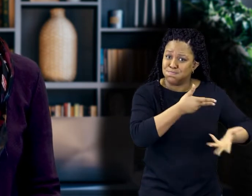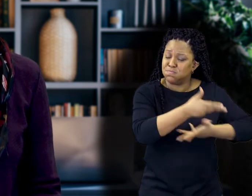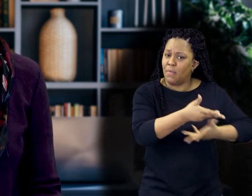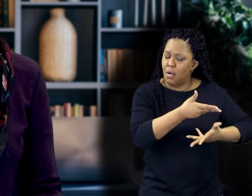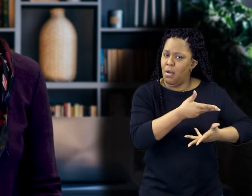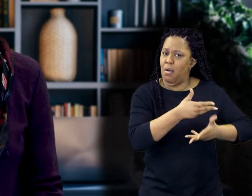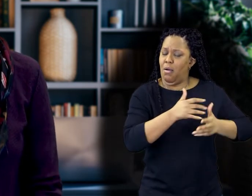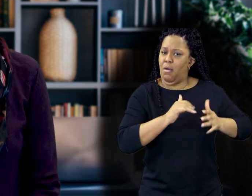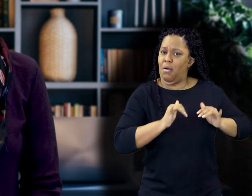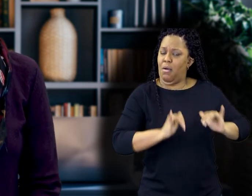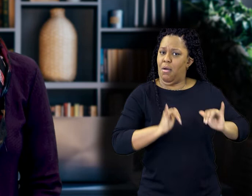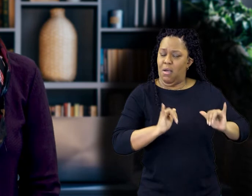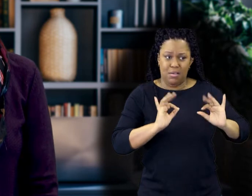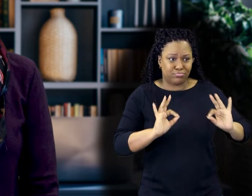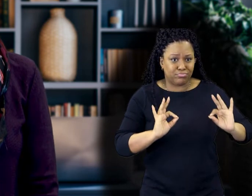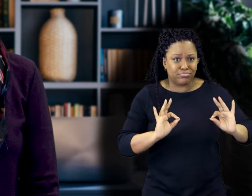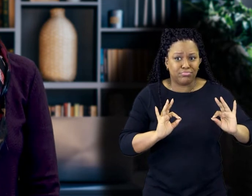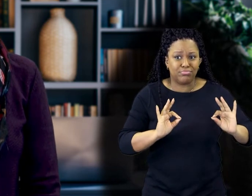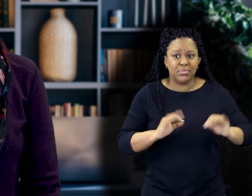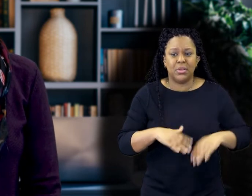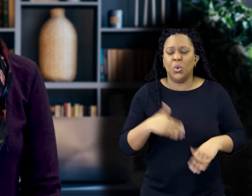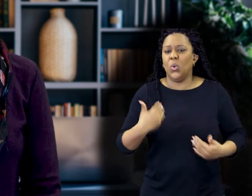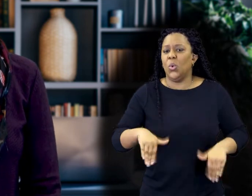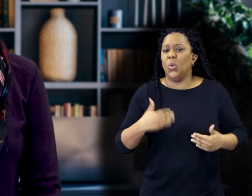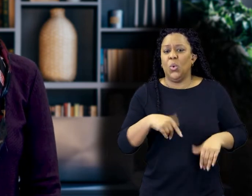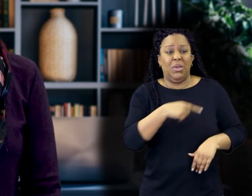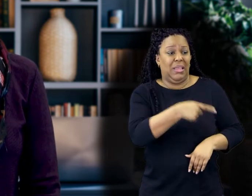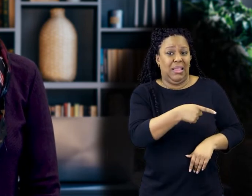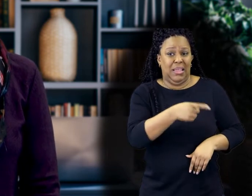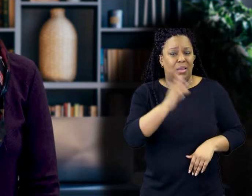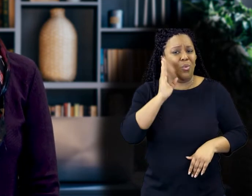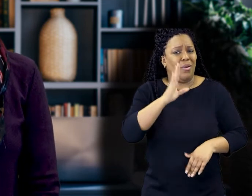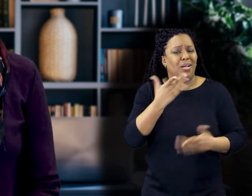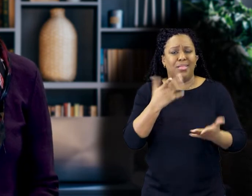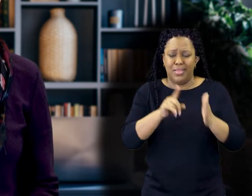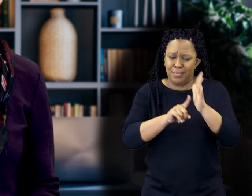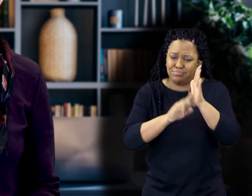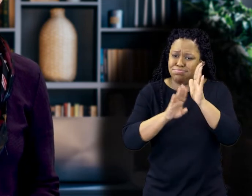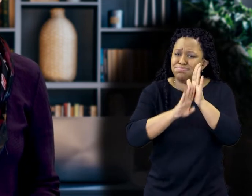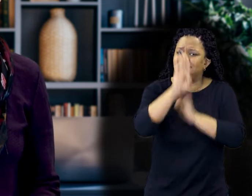and it's going very well. He has a bright future ahead of him.